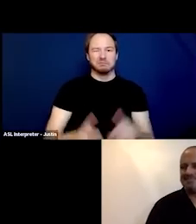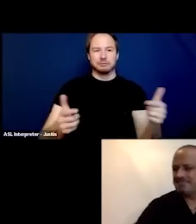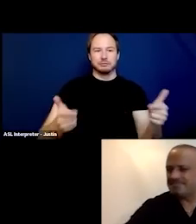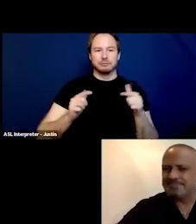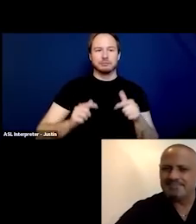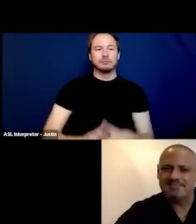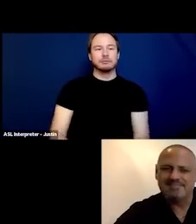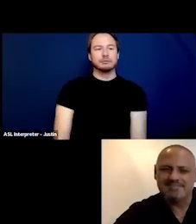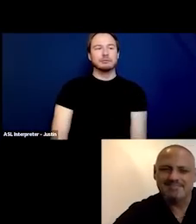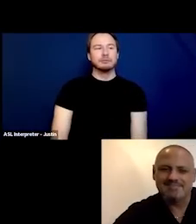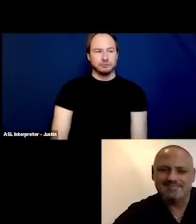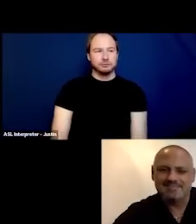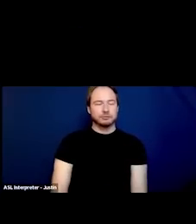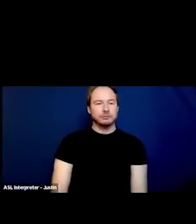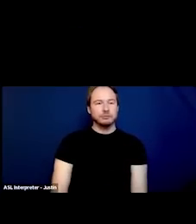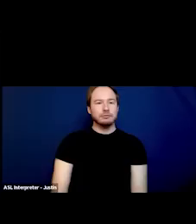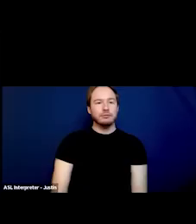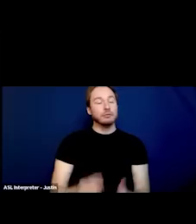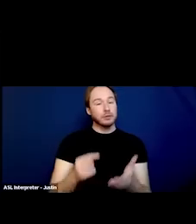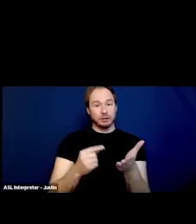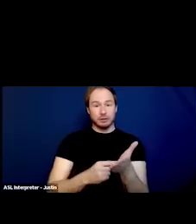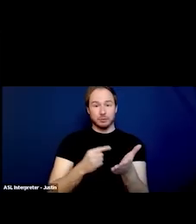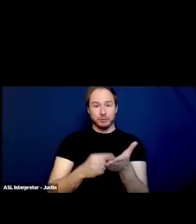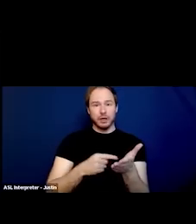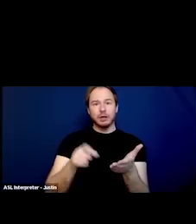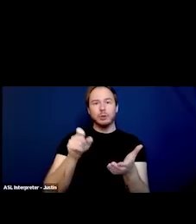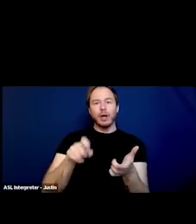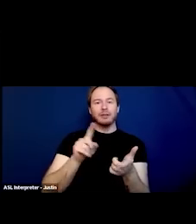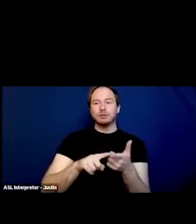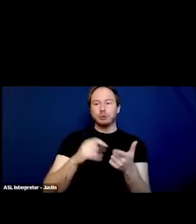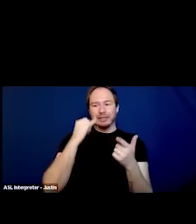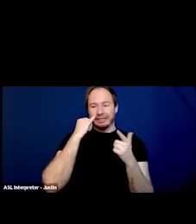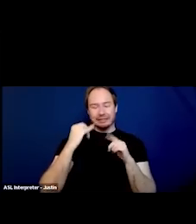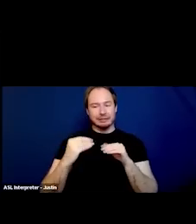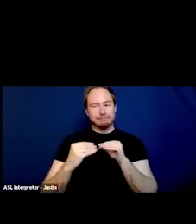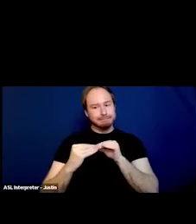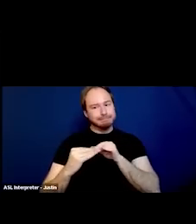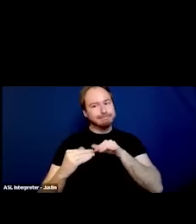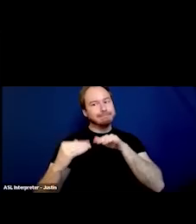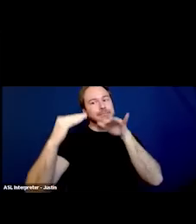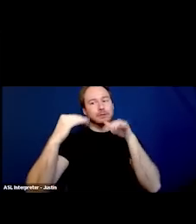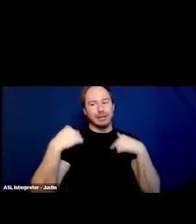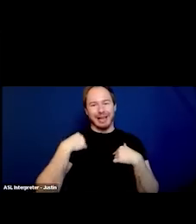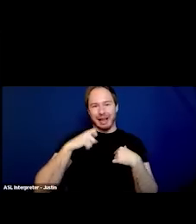There are likely also times when you find yourself needing to de escalate a client, a resident. Sorry if I'm saying client, habit.